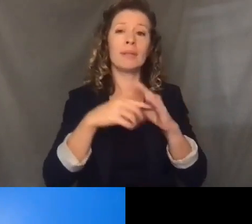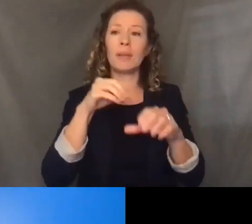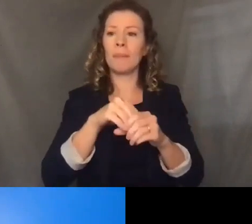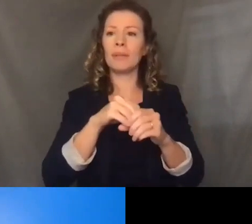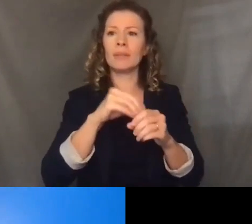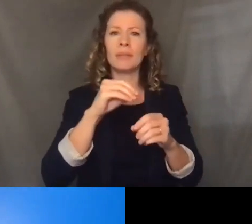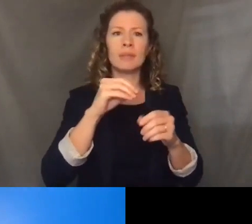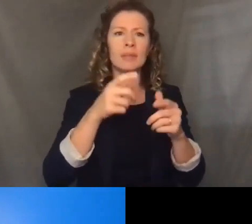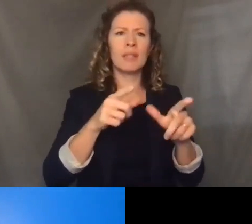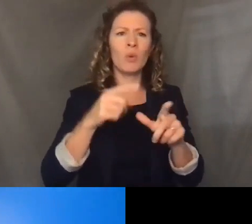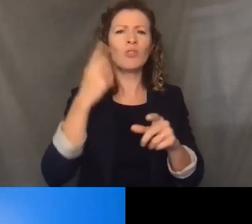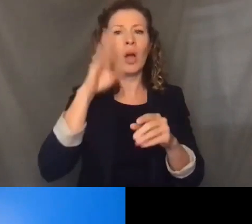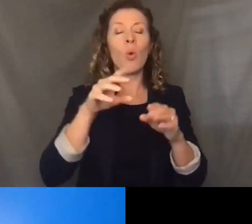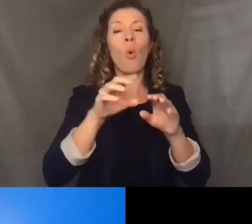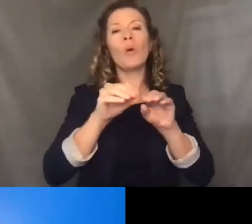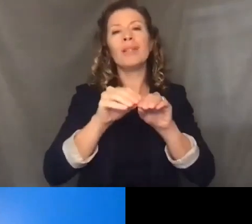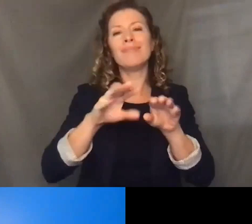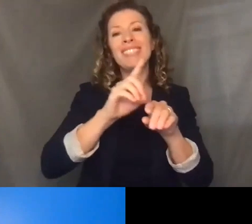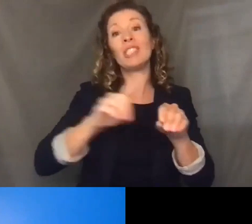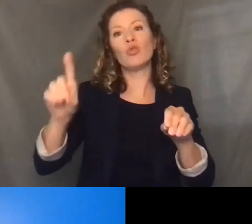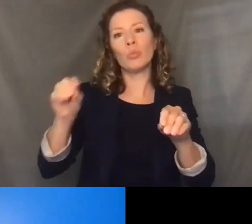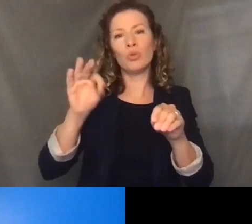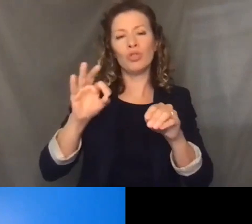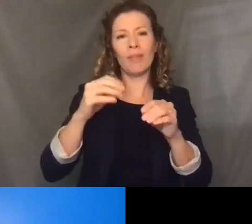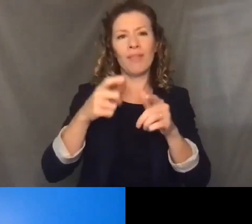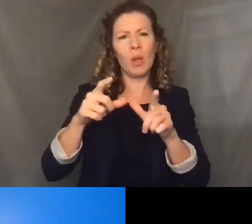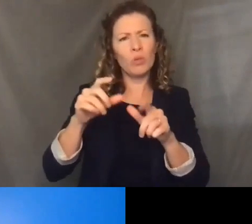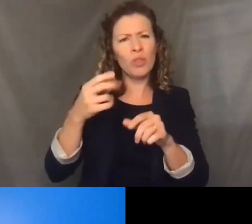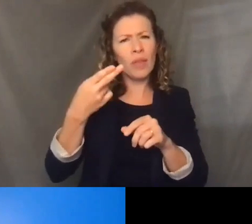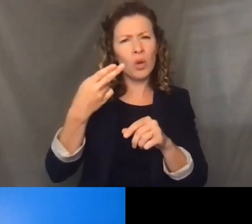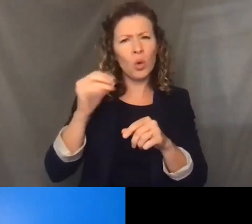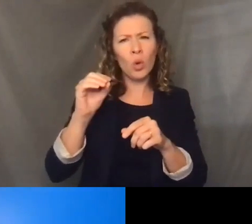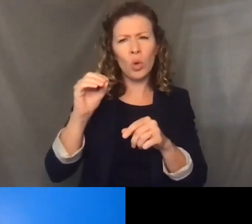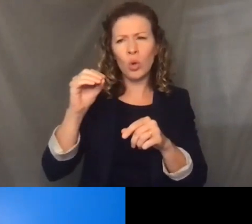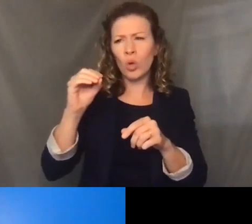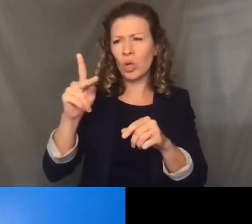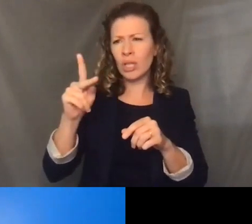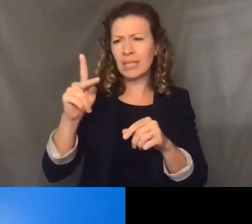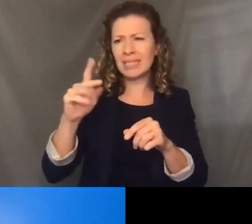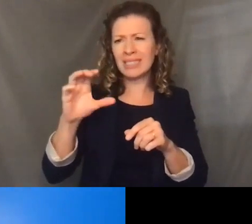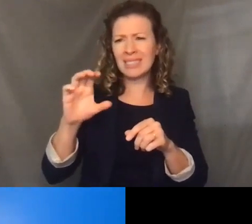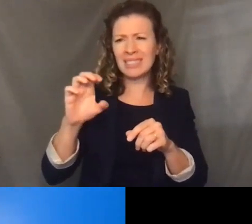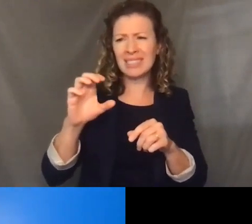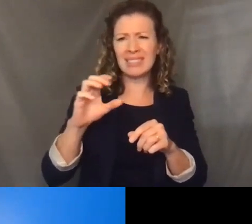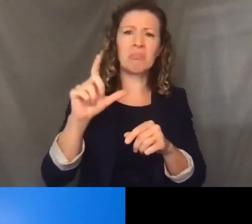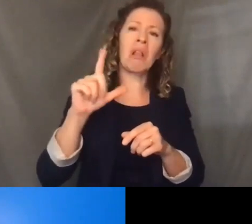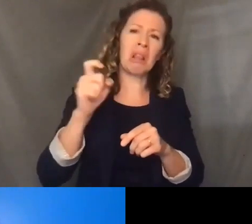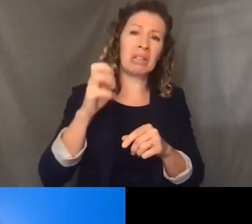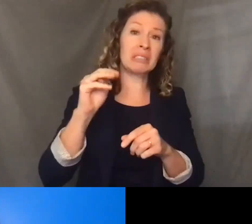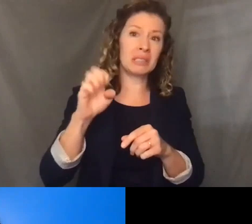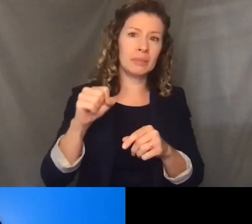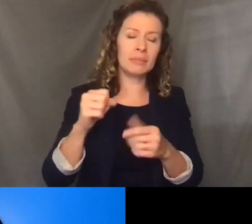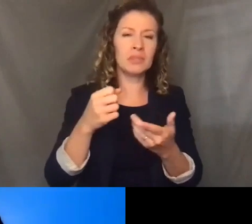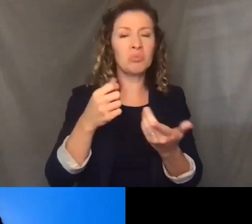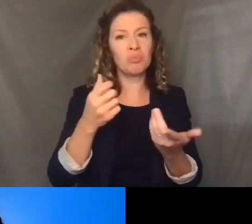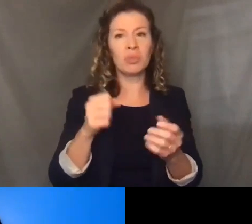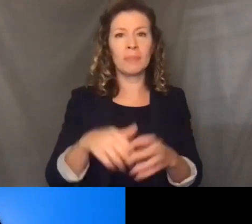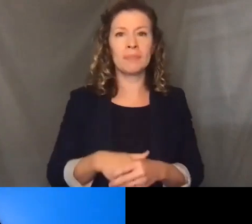of lexemes and there i could see that it kind of makes sense but yeah that's